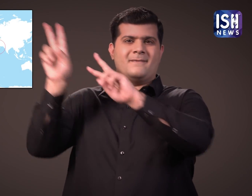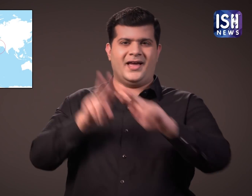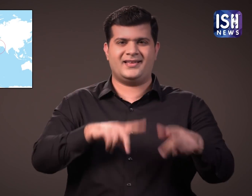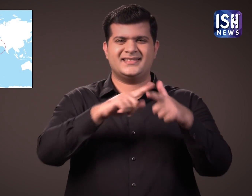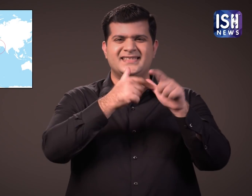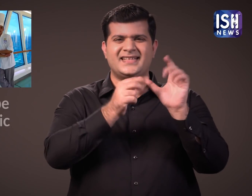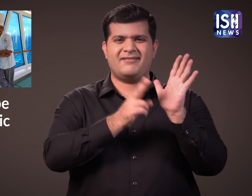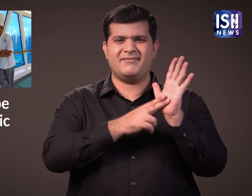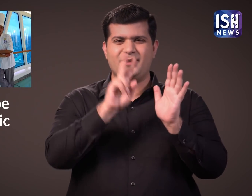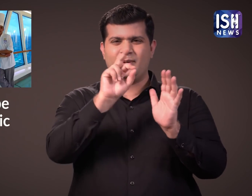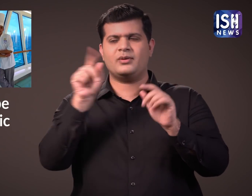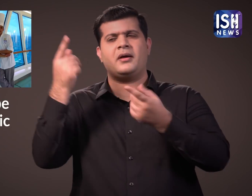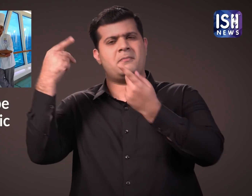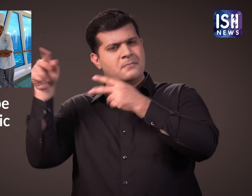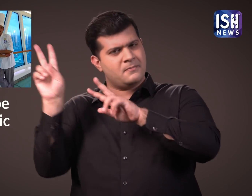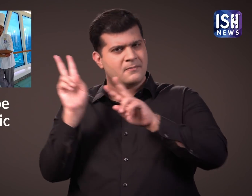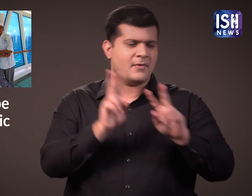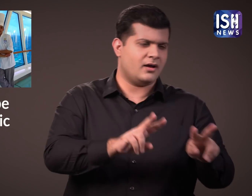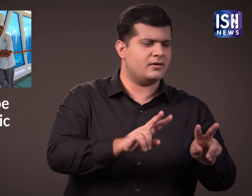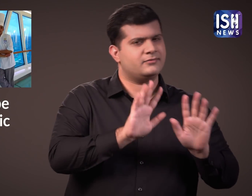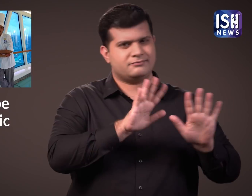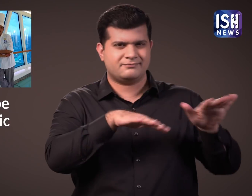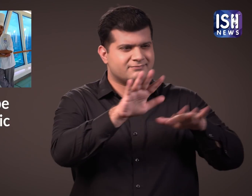He came to India in January 2020